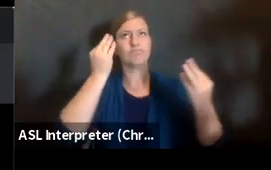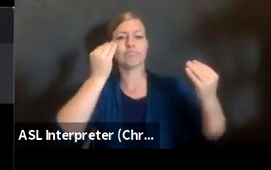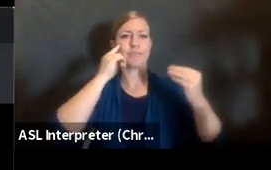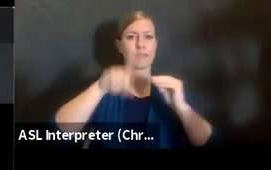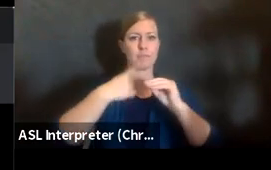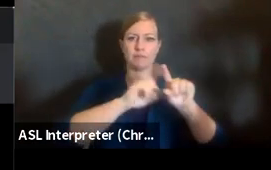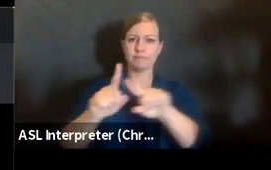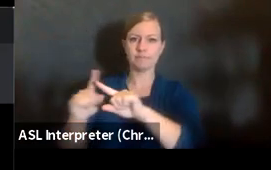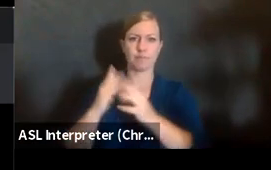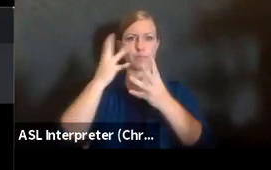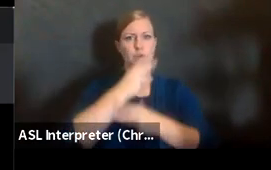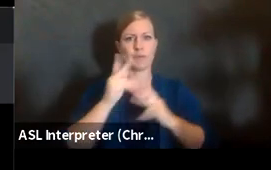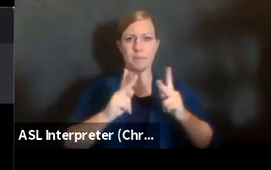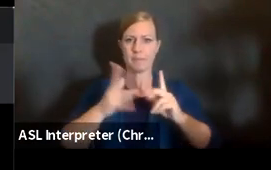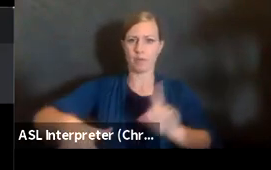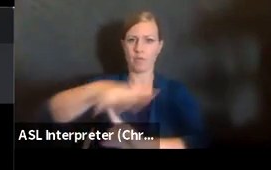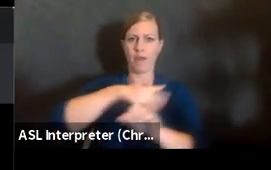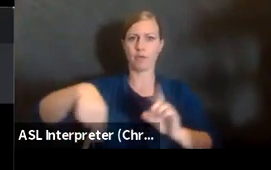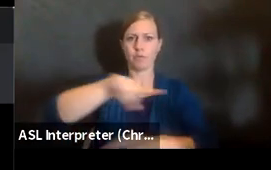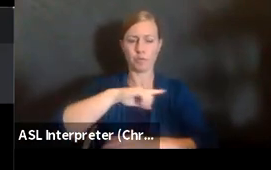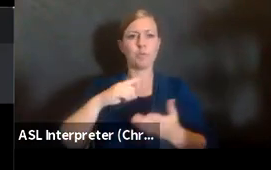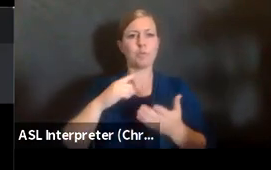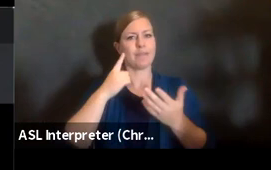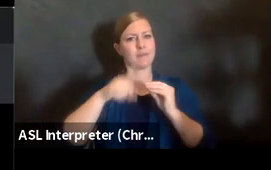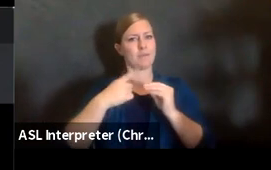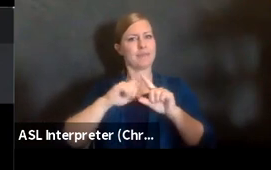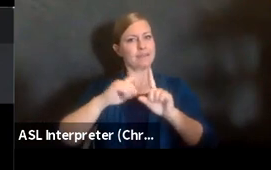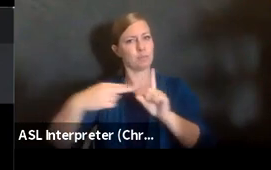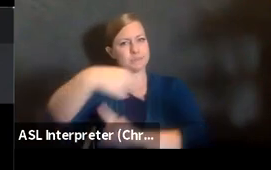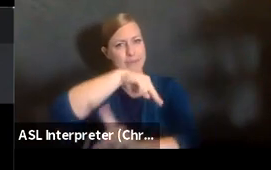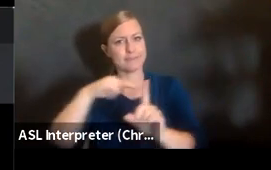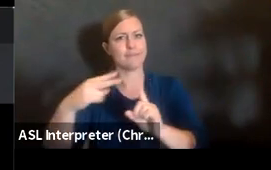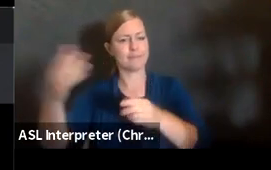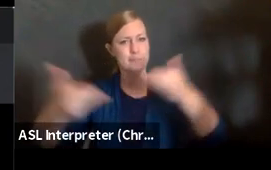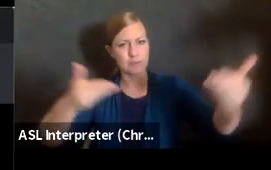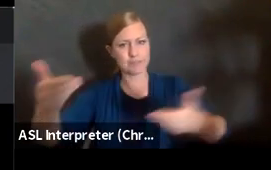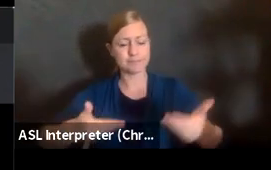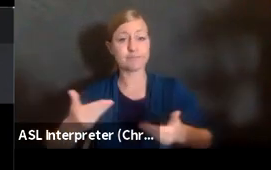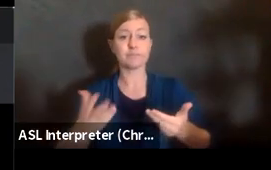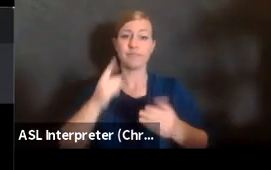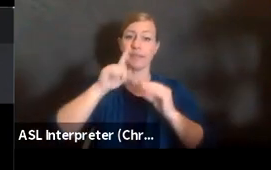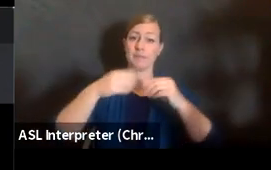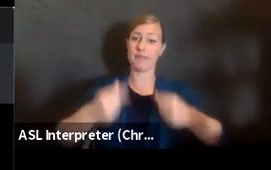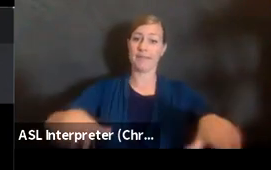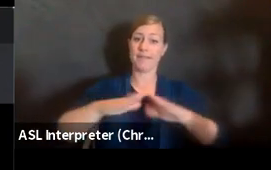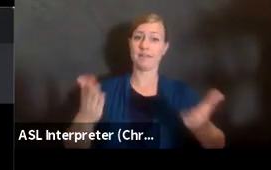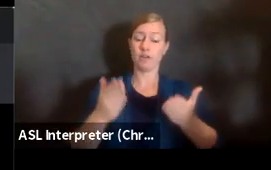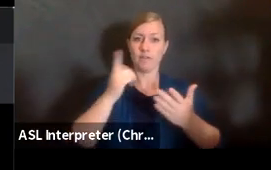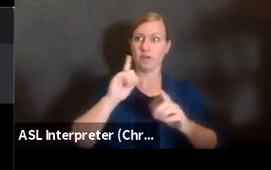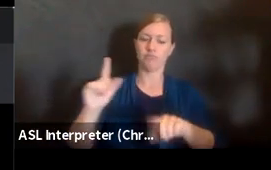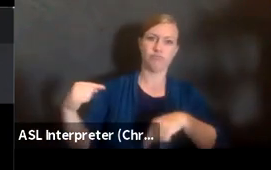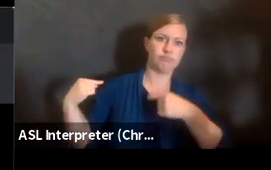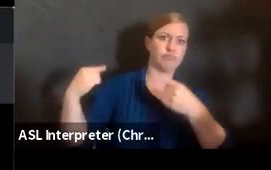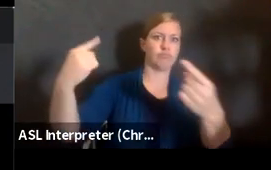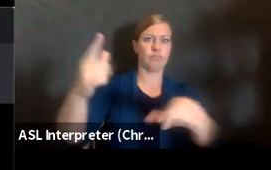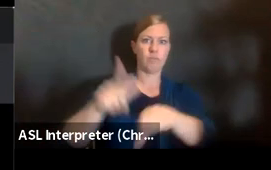Jeff Crawford: And that we take a moment to think about the land that's been here for a long, long time. And the people who have been and having it and are still here and be mindful of the treaties that are around